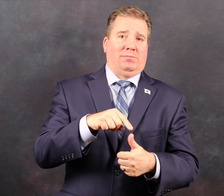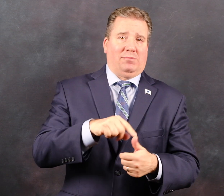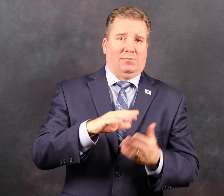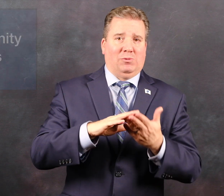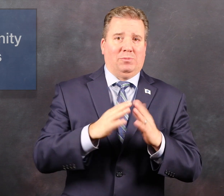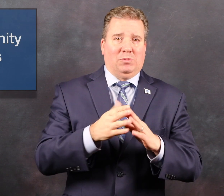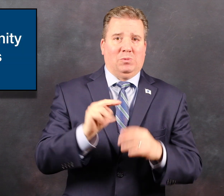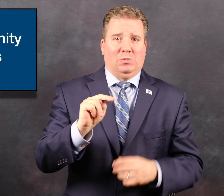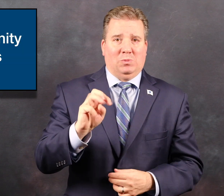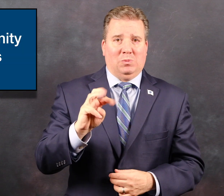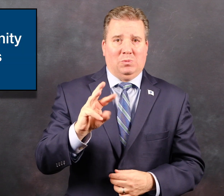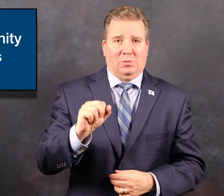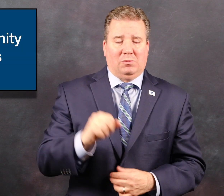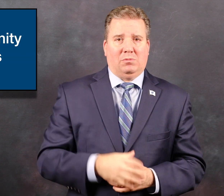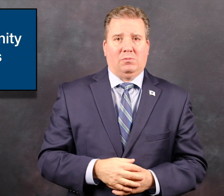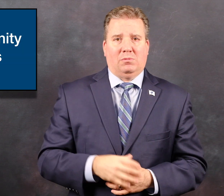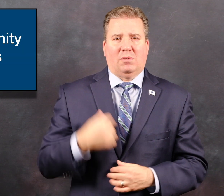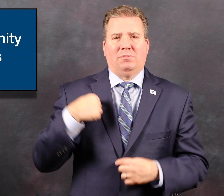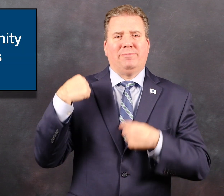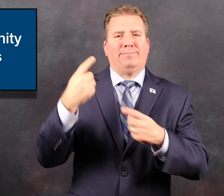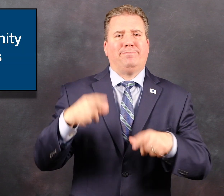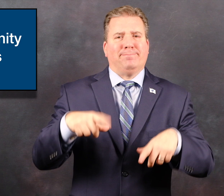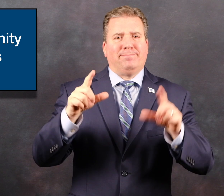Advisory Council news.